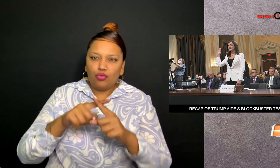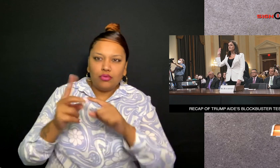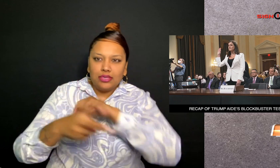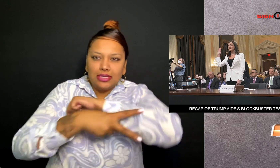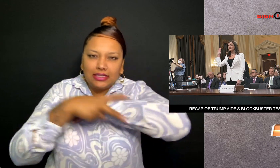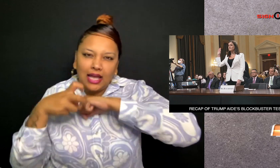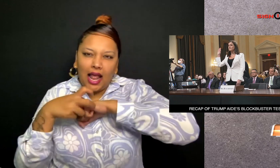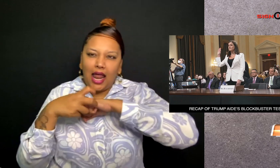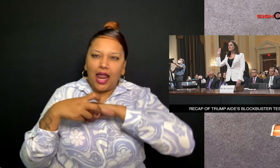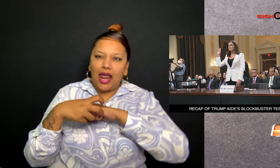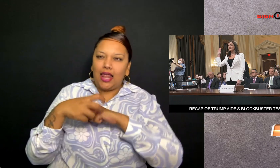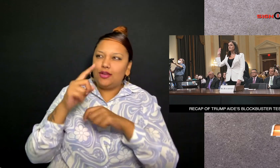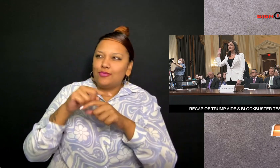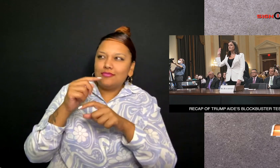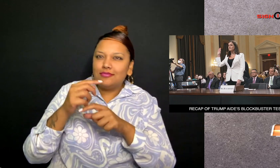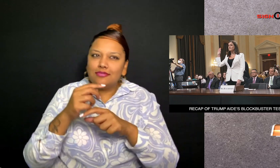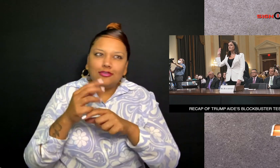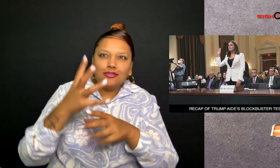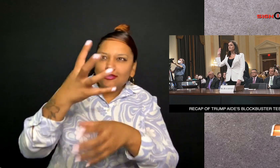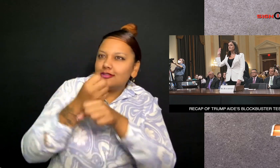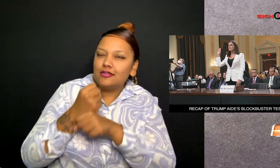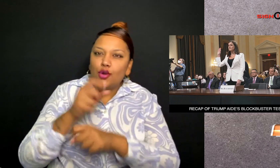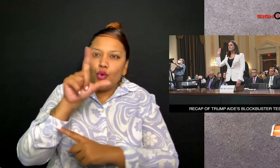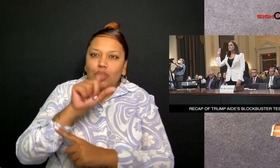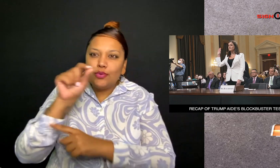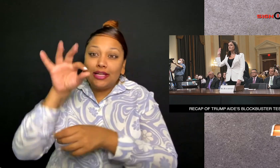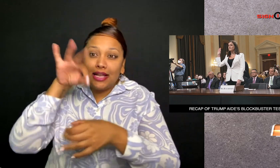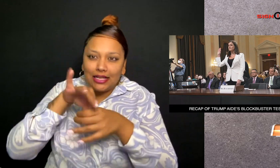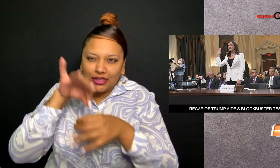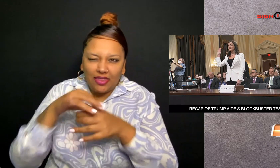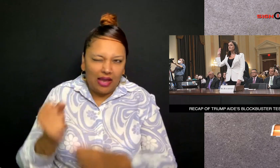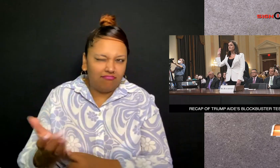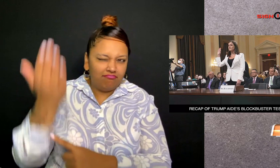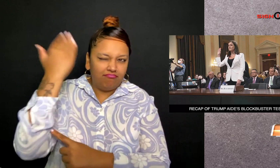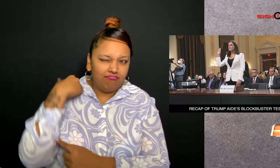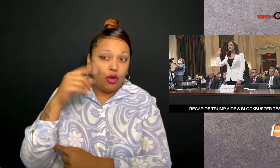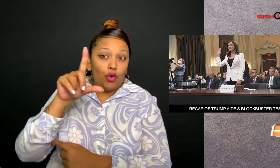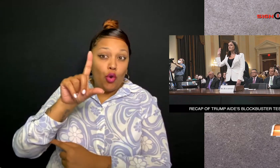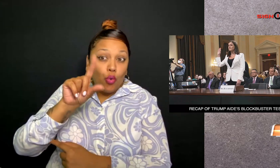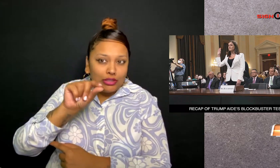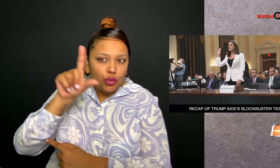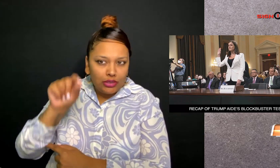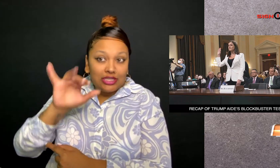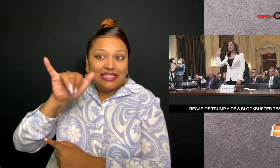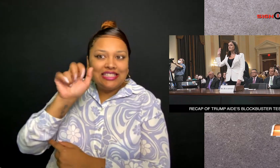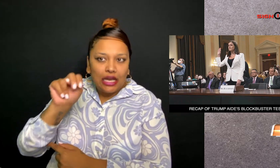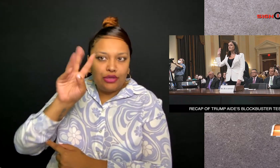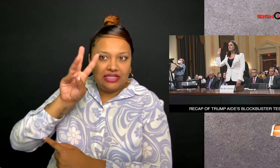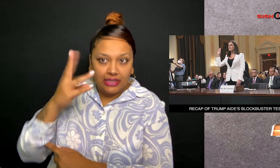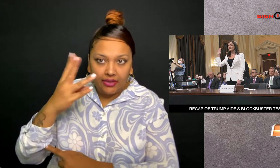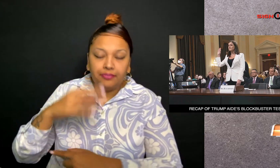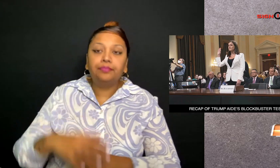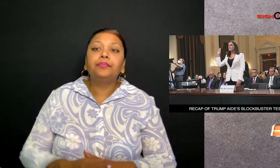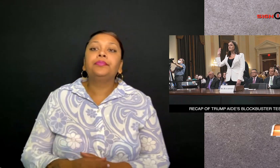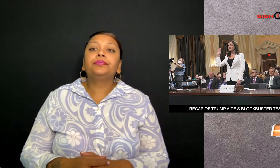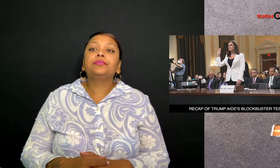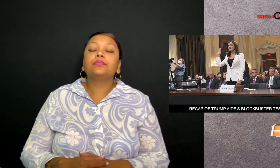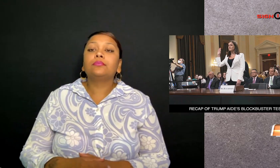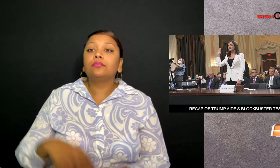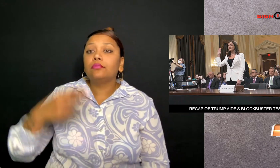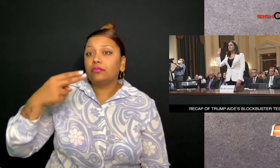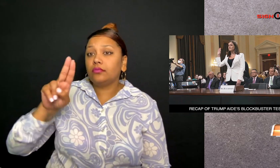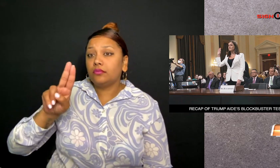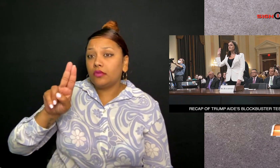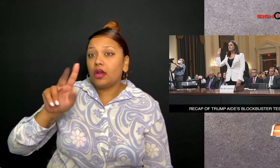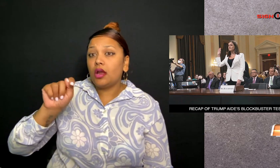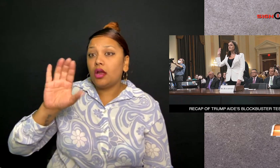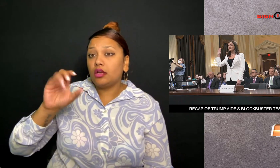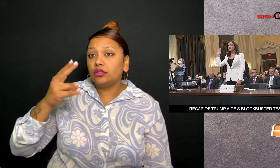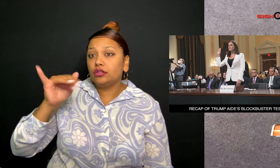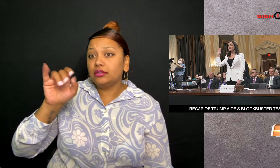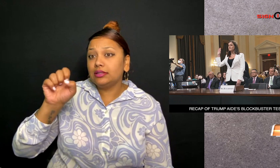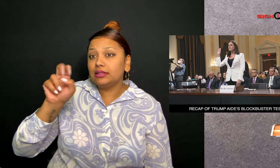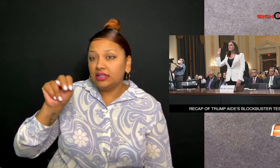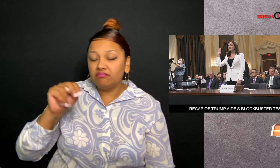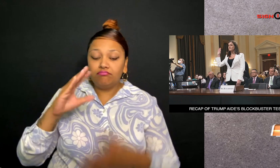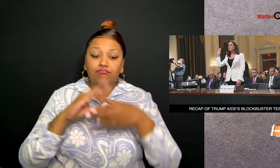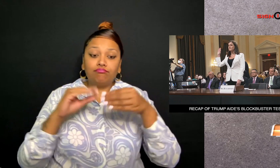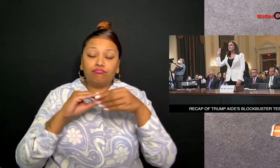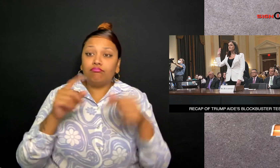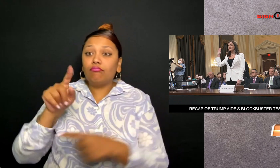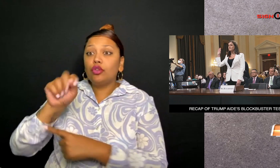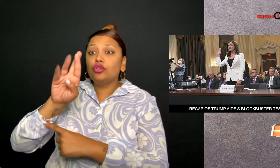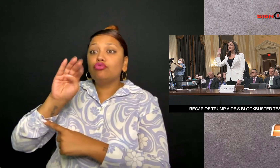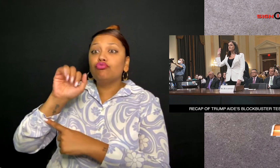was a desperate attempt to steal the 2020 election